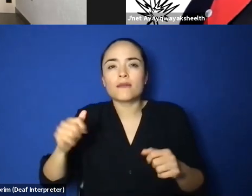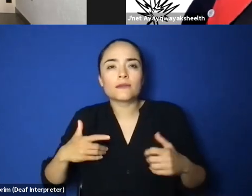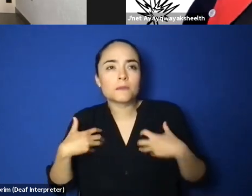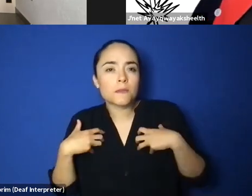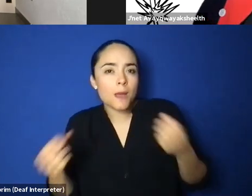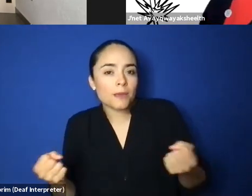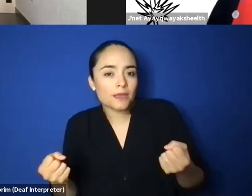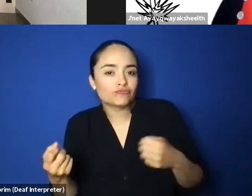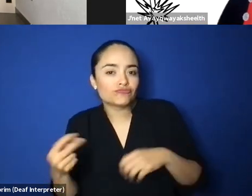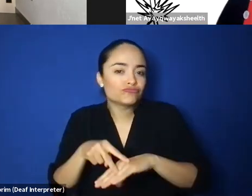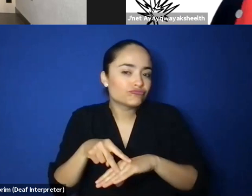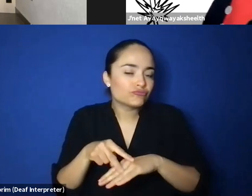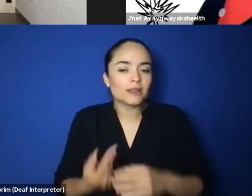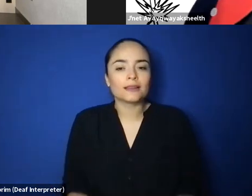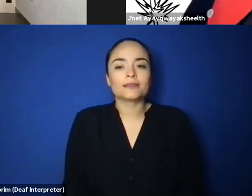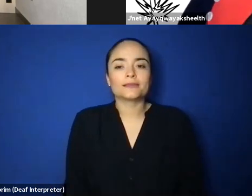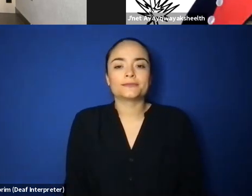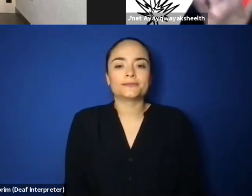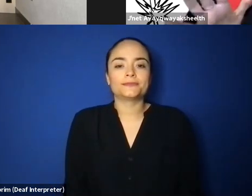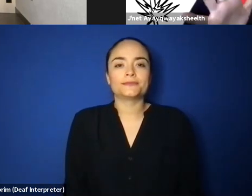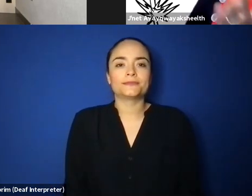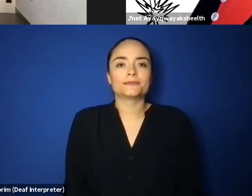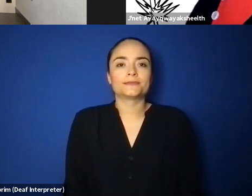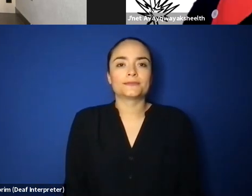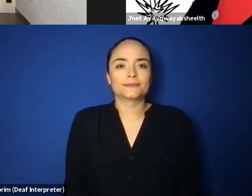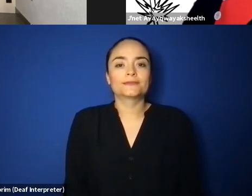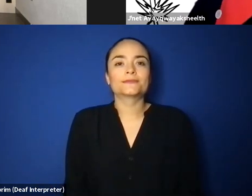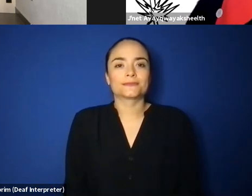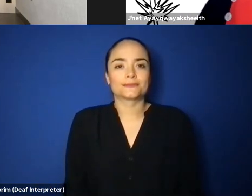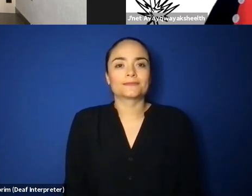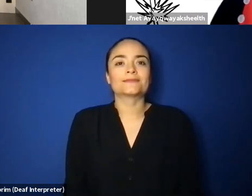That sounds good. And we'll stay with the slower song for now, and then maybe we'll change to the faster song. Okay,